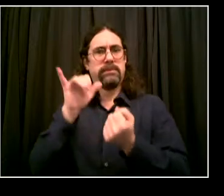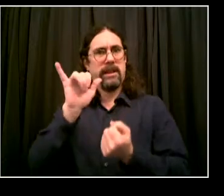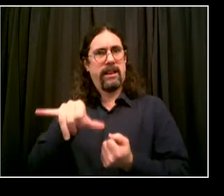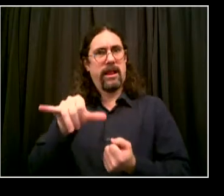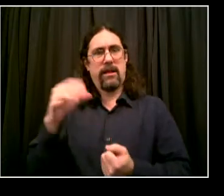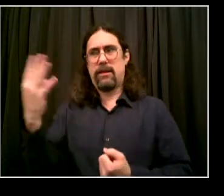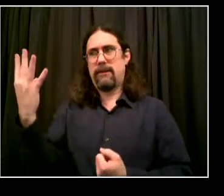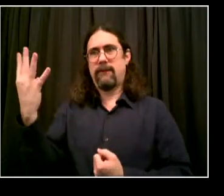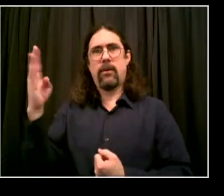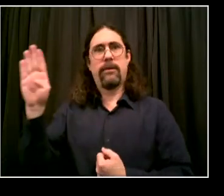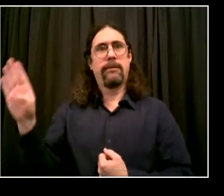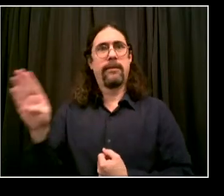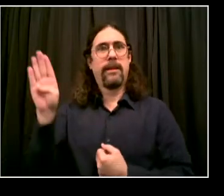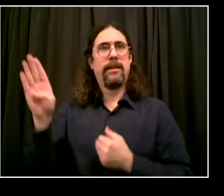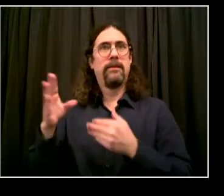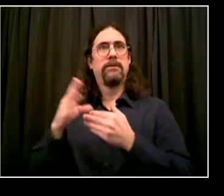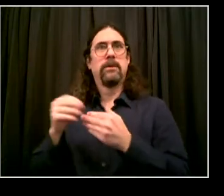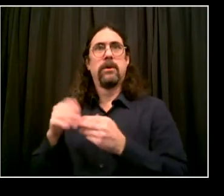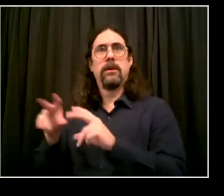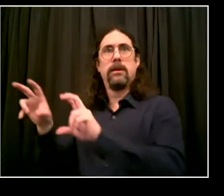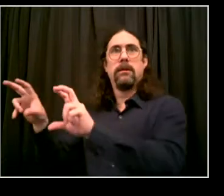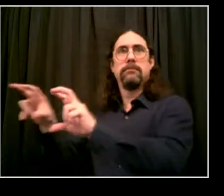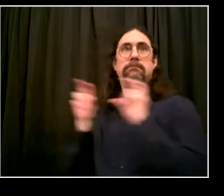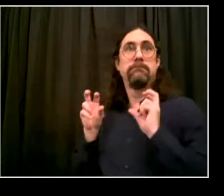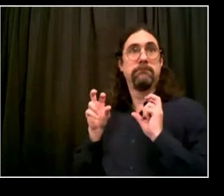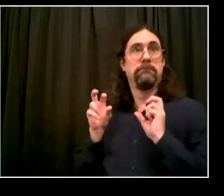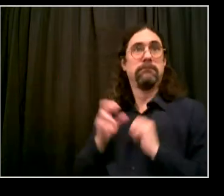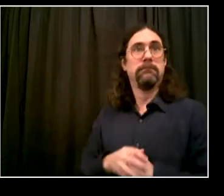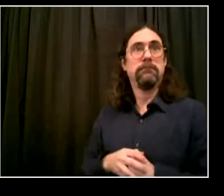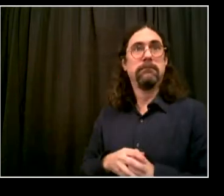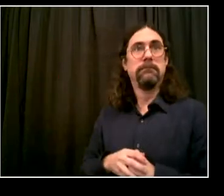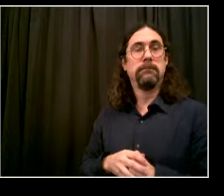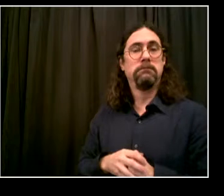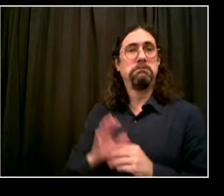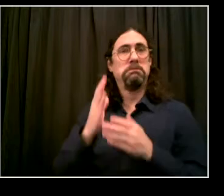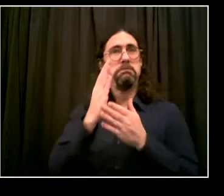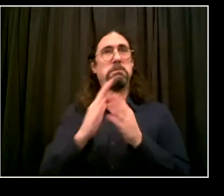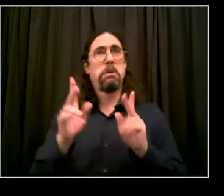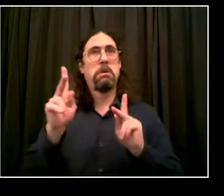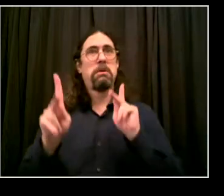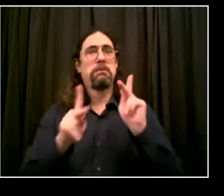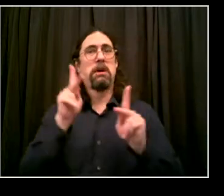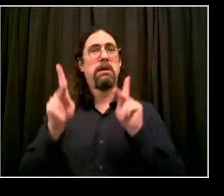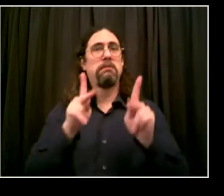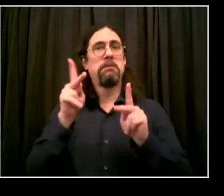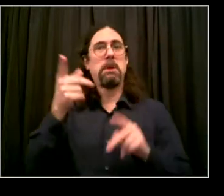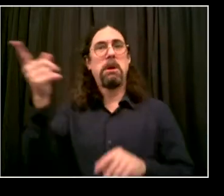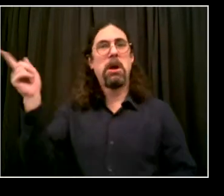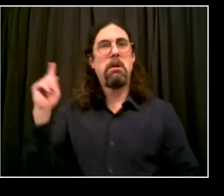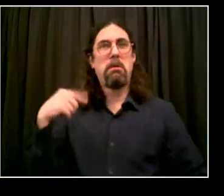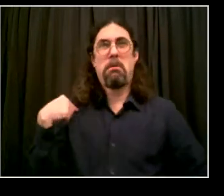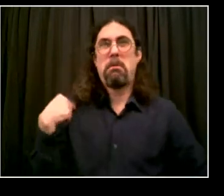IN FOSSIL FUELS. THOSE OF OUR COLLEAGUES AND UNIONS WHO HAVE BEEN HESITANT TO DO THAT I WOULD